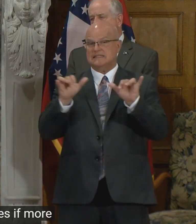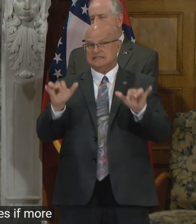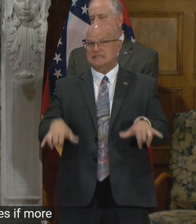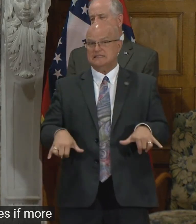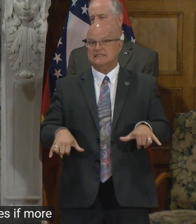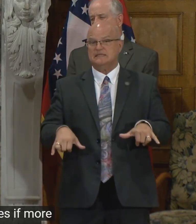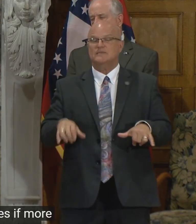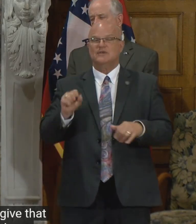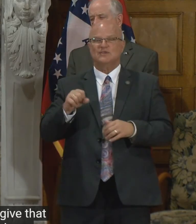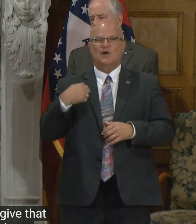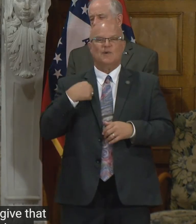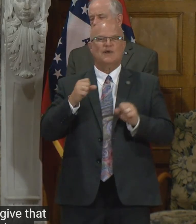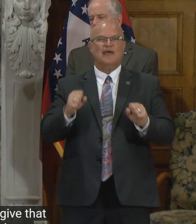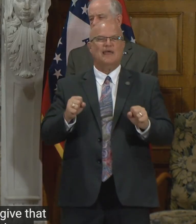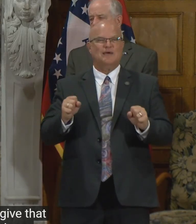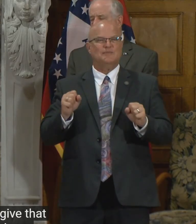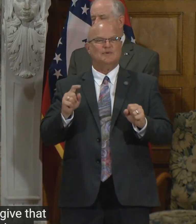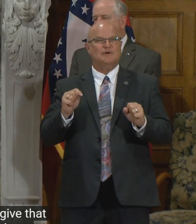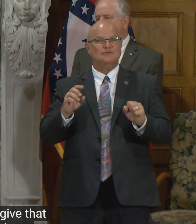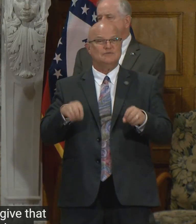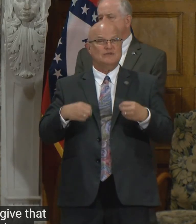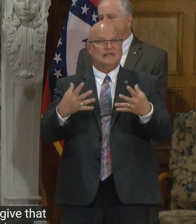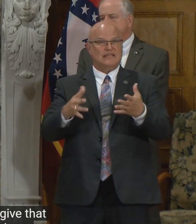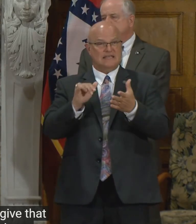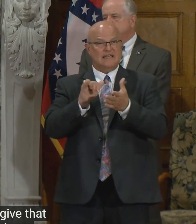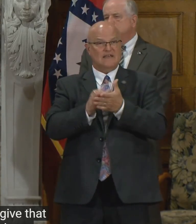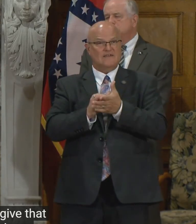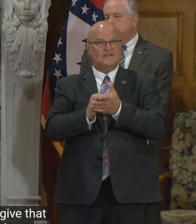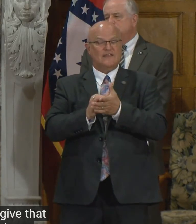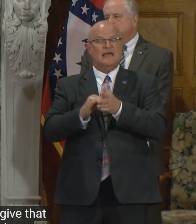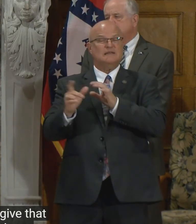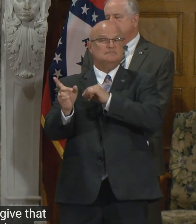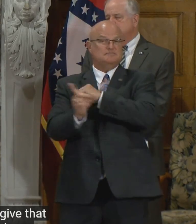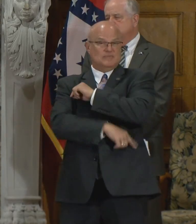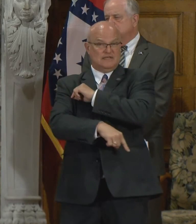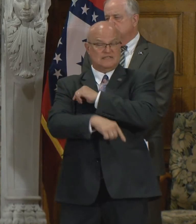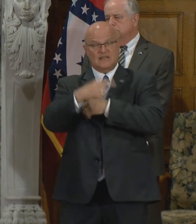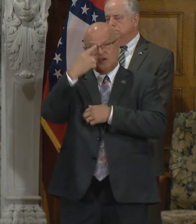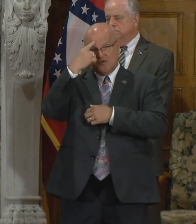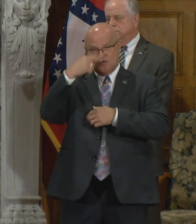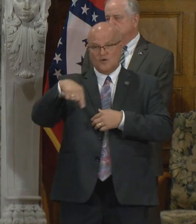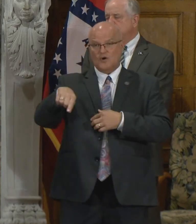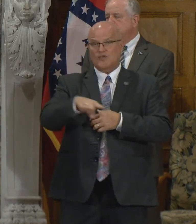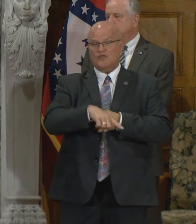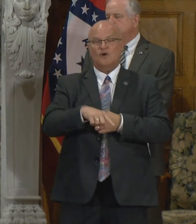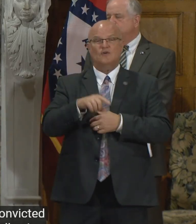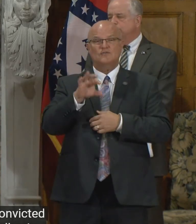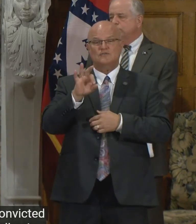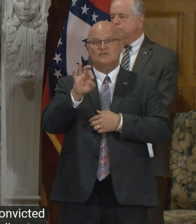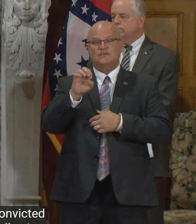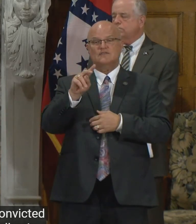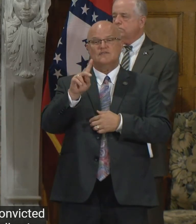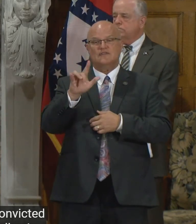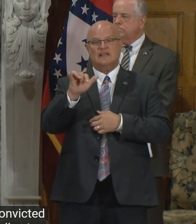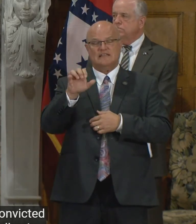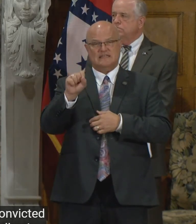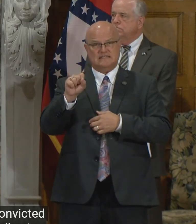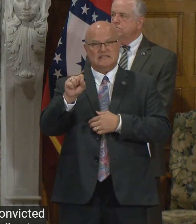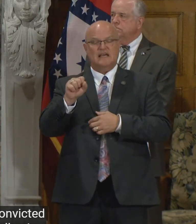And so we're able to give that heavy penalty for those felons that are not convicted felons that